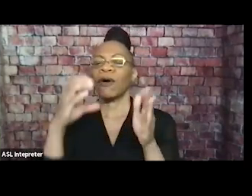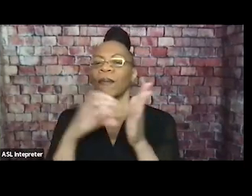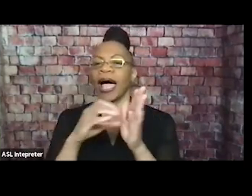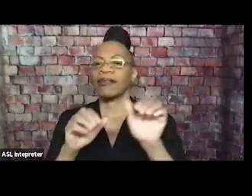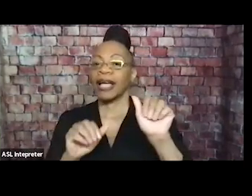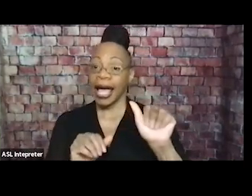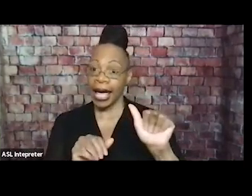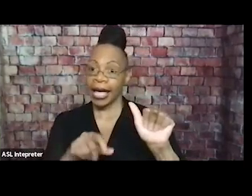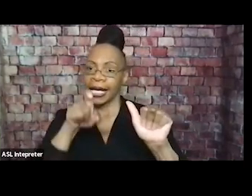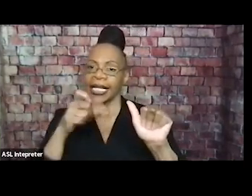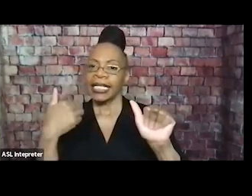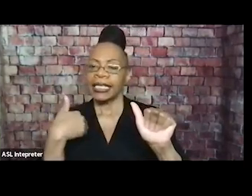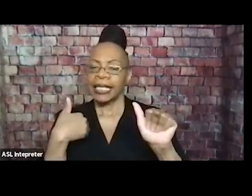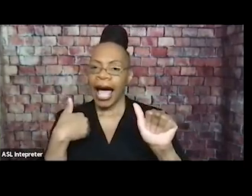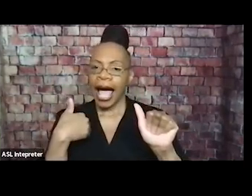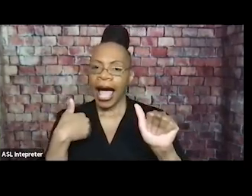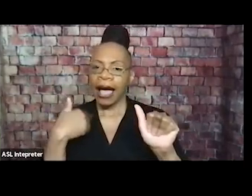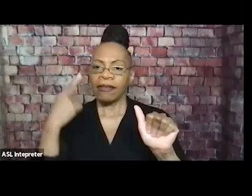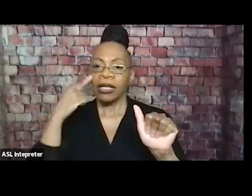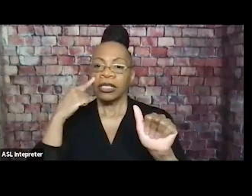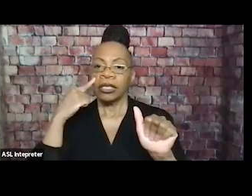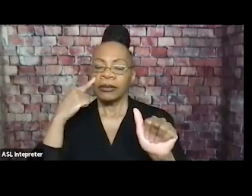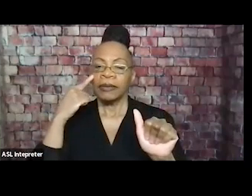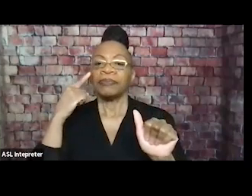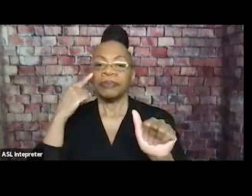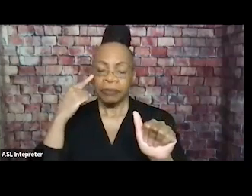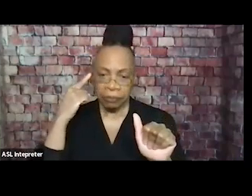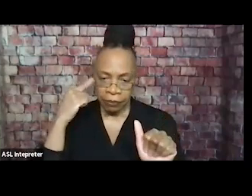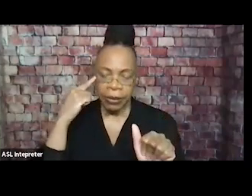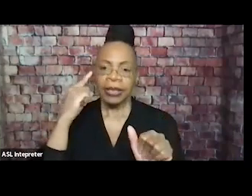to have experience delusion, no thinking